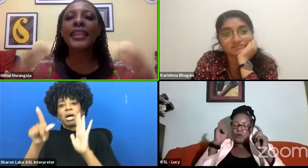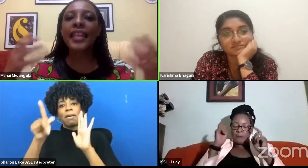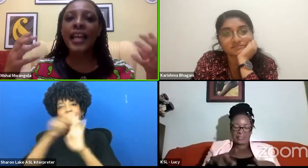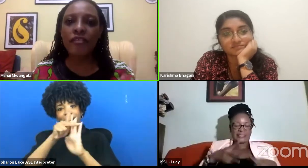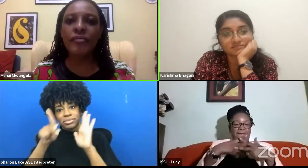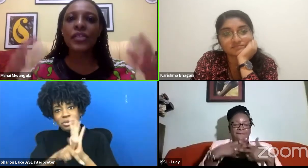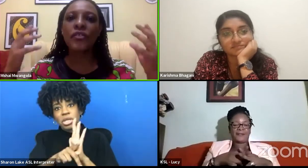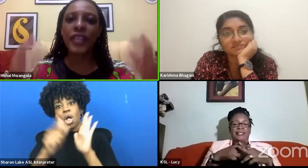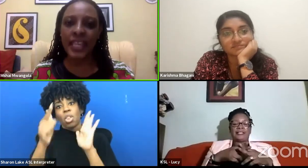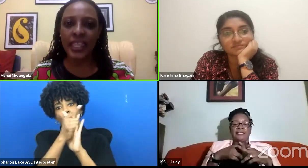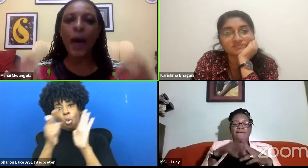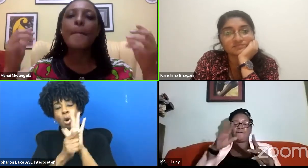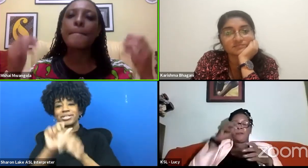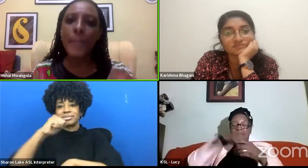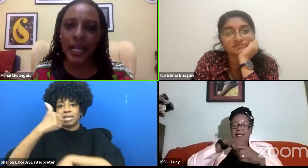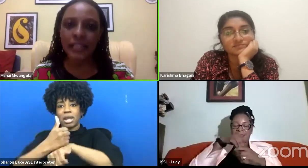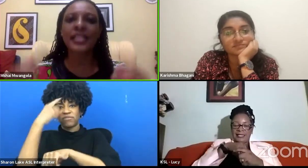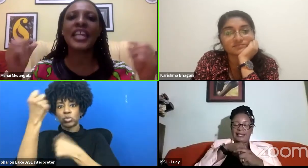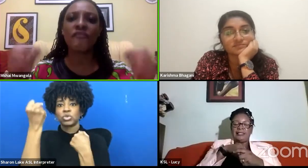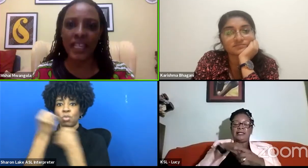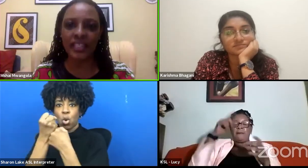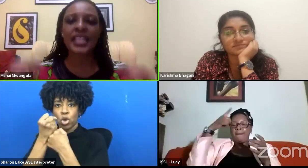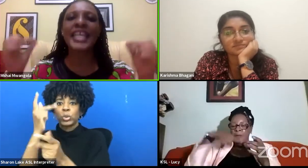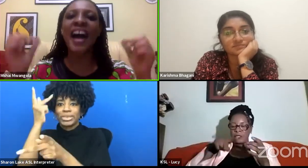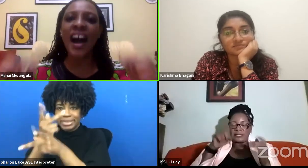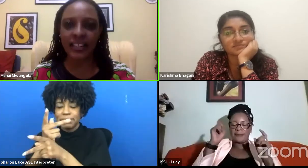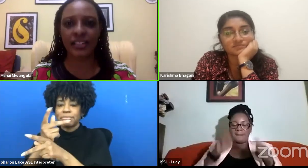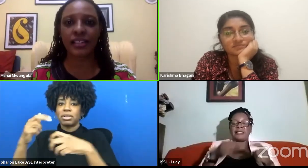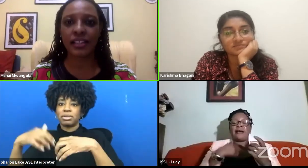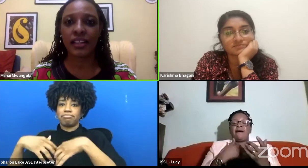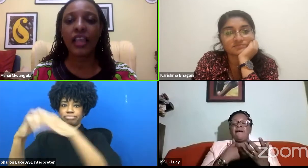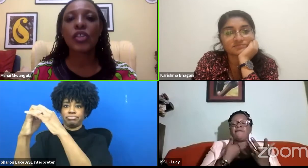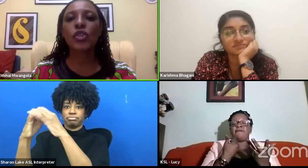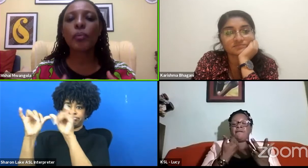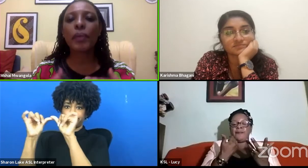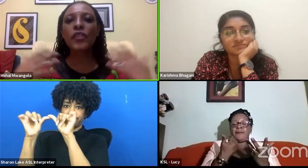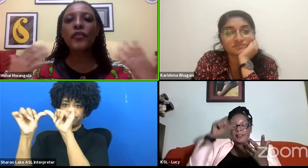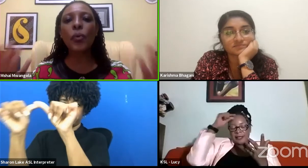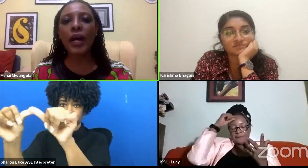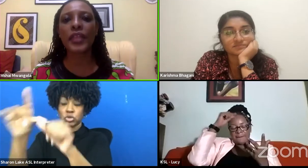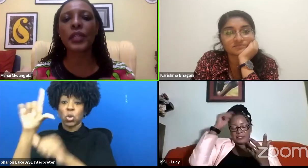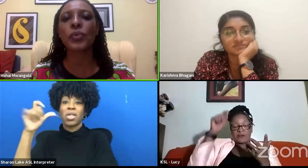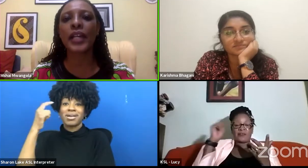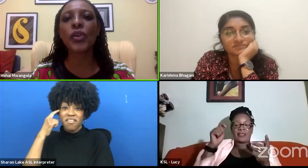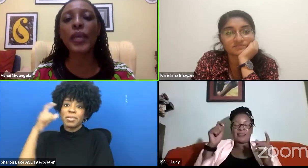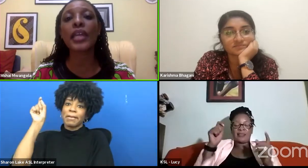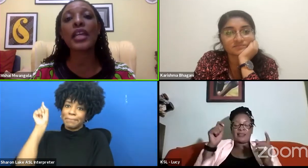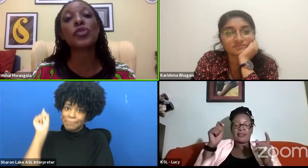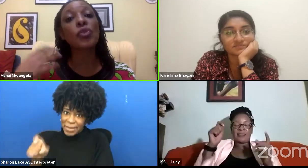and the government of Kenya must invest in the arts. So part of the work that we are doing is to look